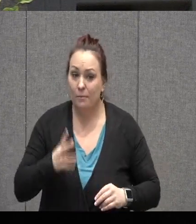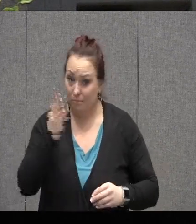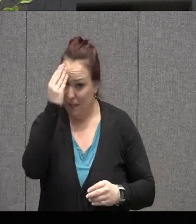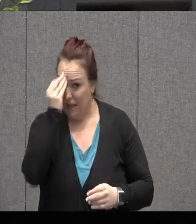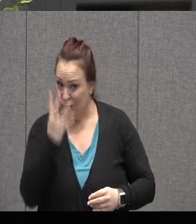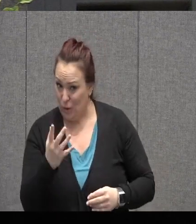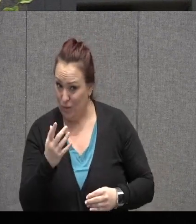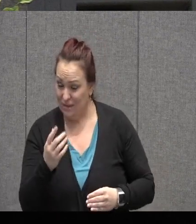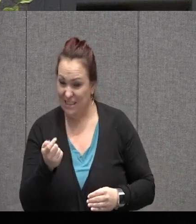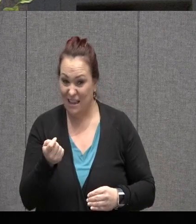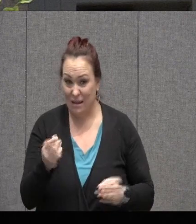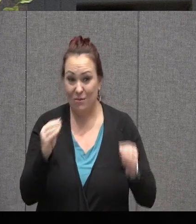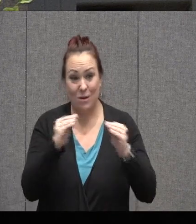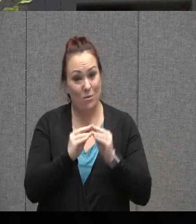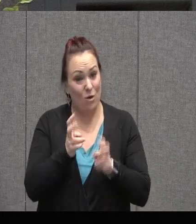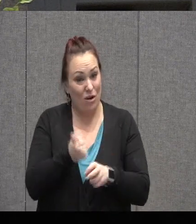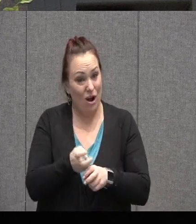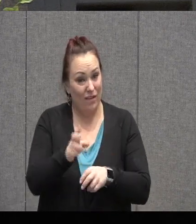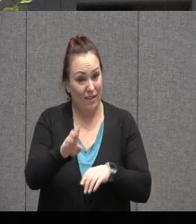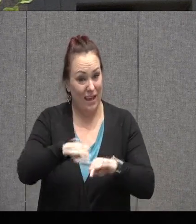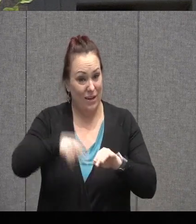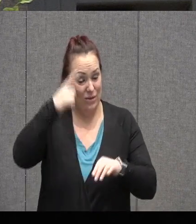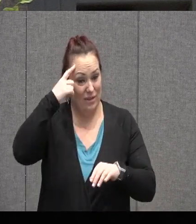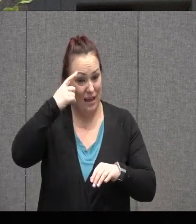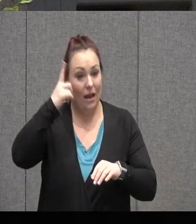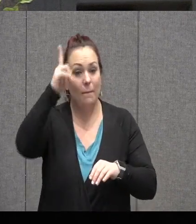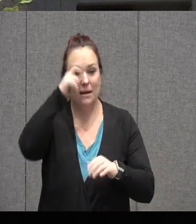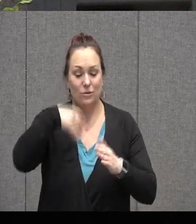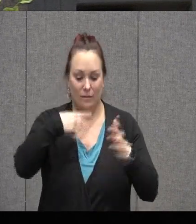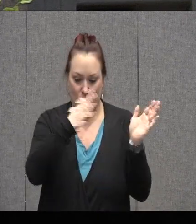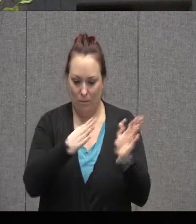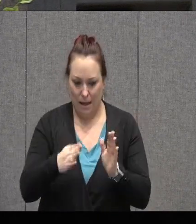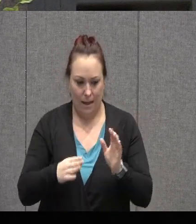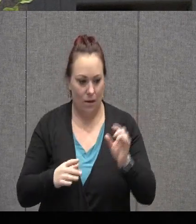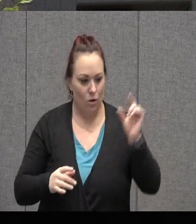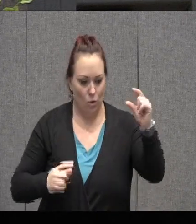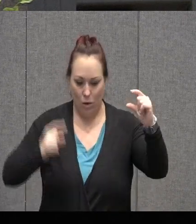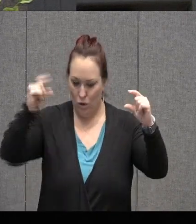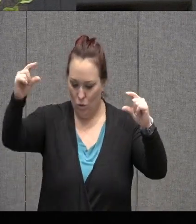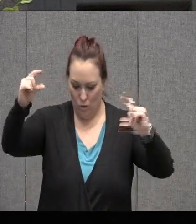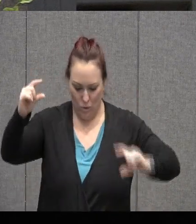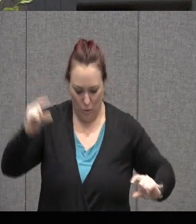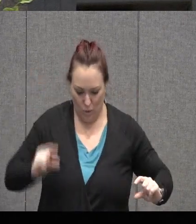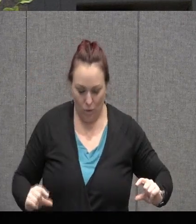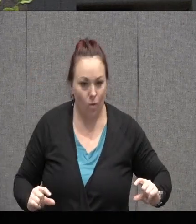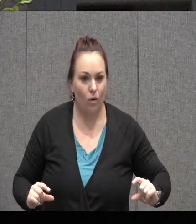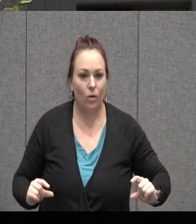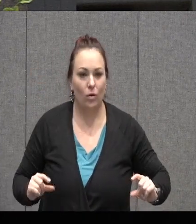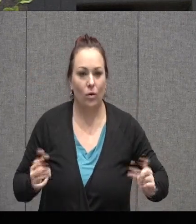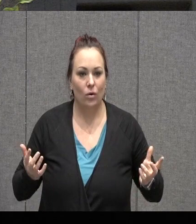because you have to plan out what you want in the corners, and maybe the ideas you want to have on there.